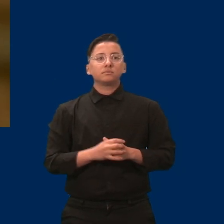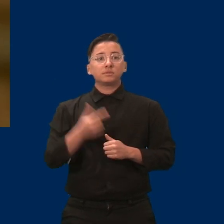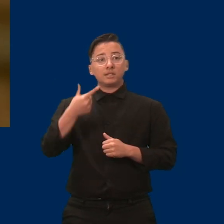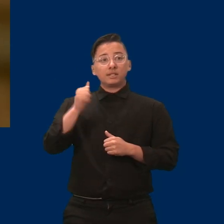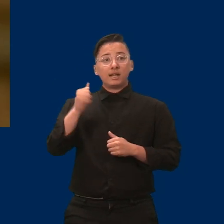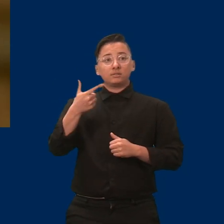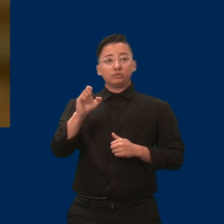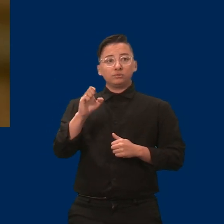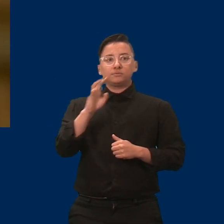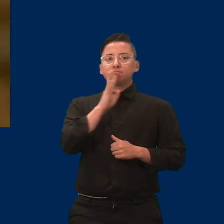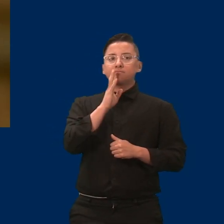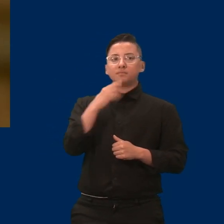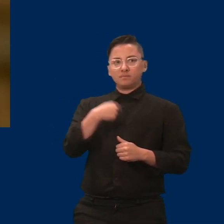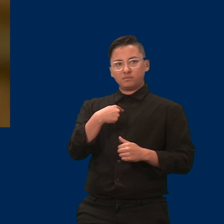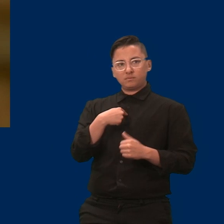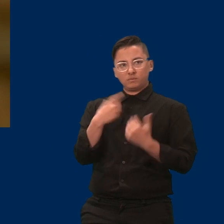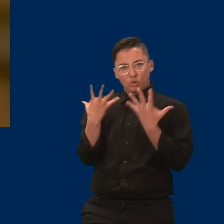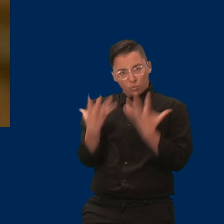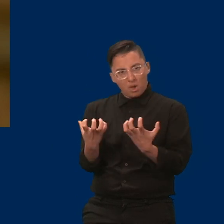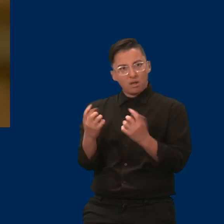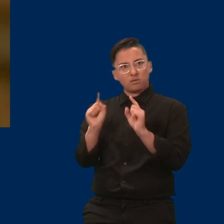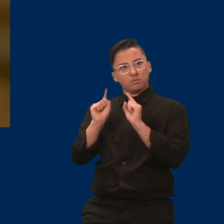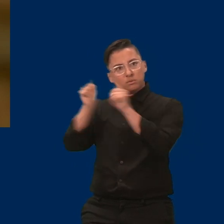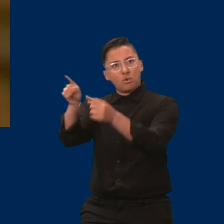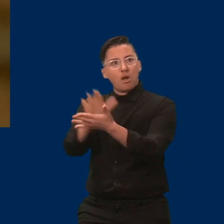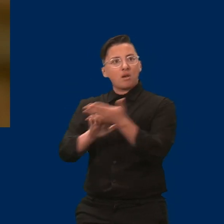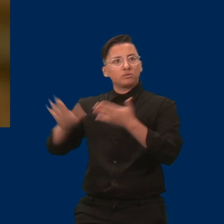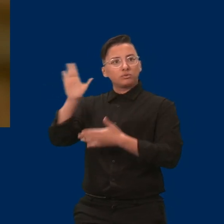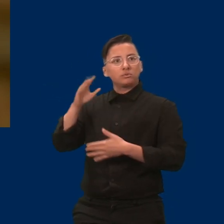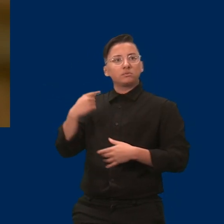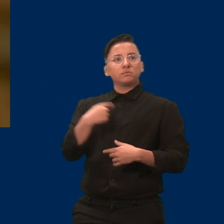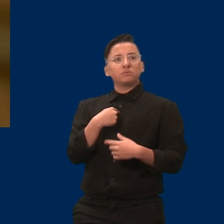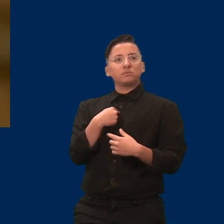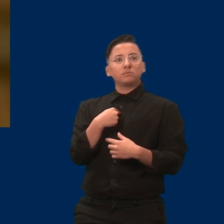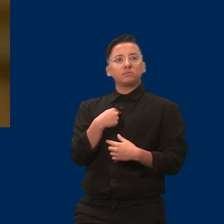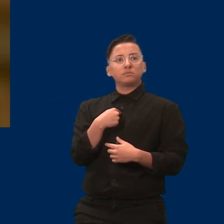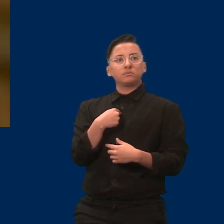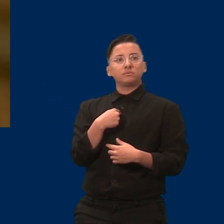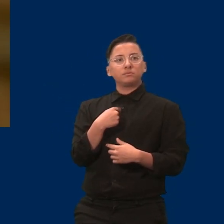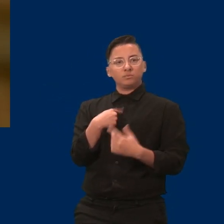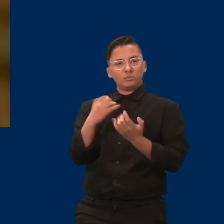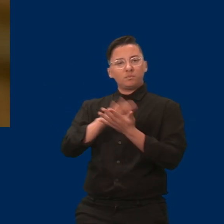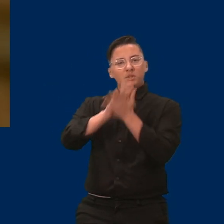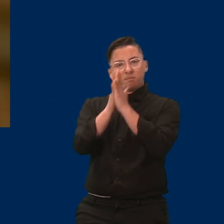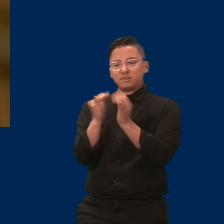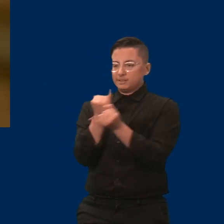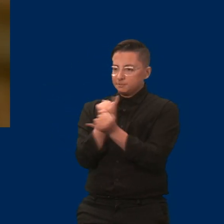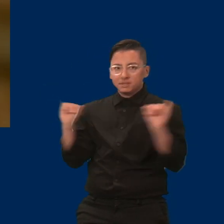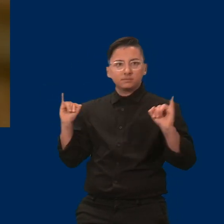and become independent like other people my age.